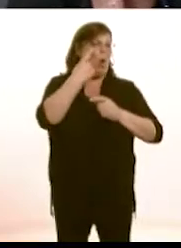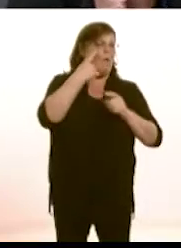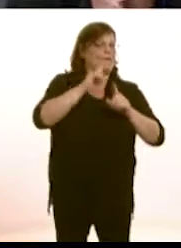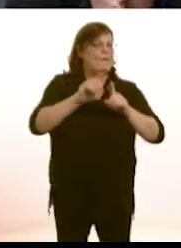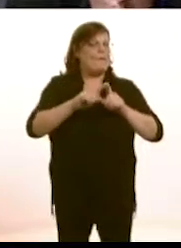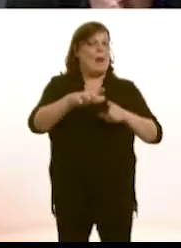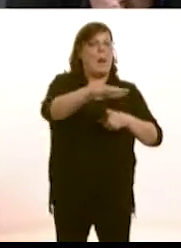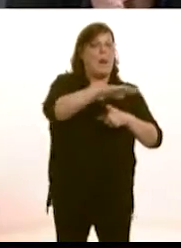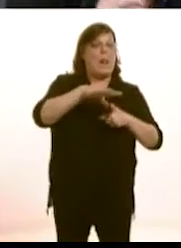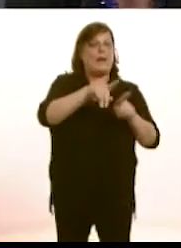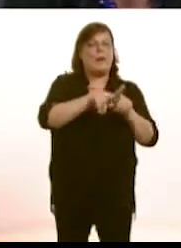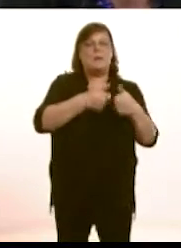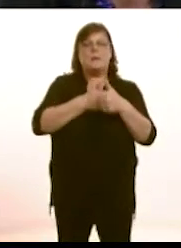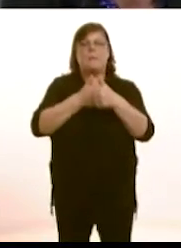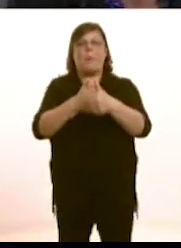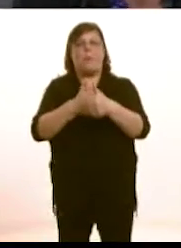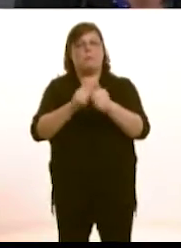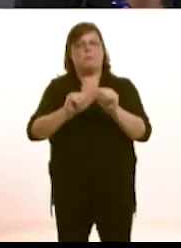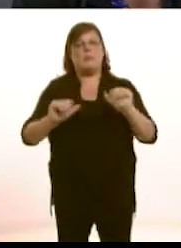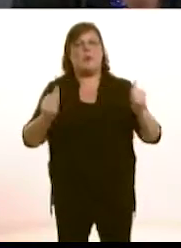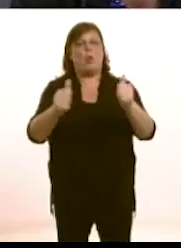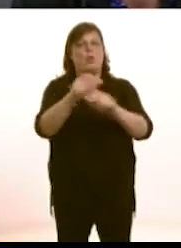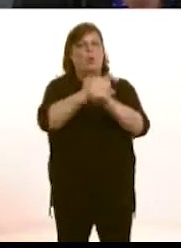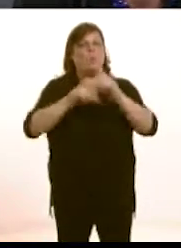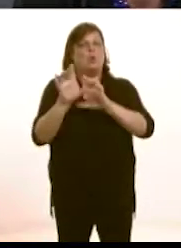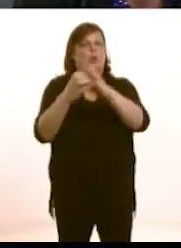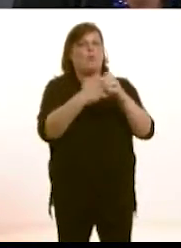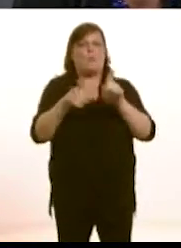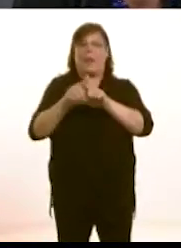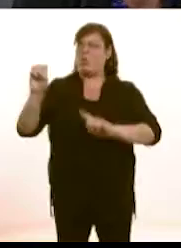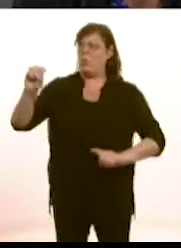is to support neighourhood and community groups that want to join together to build their own schemes?